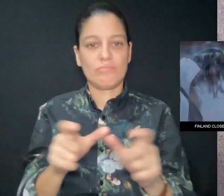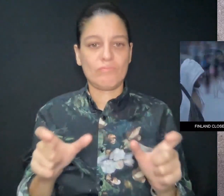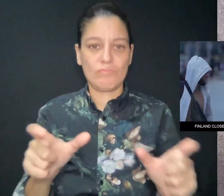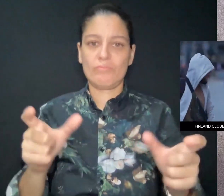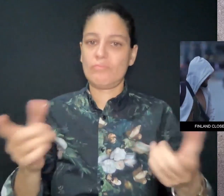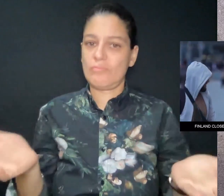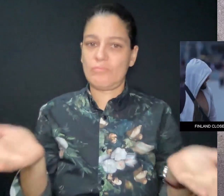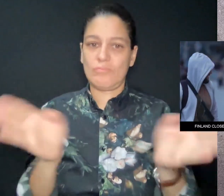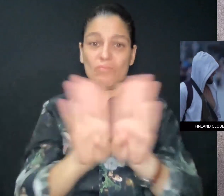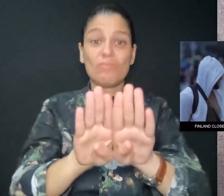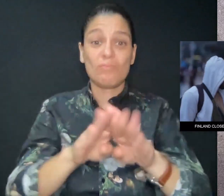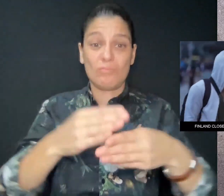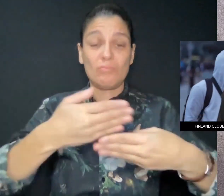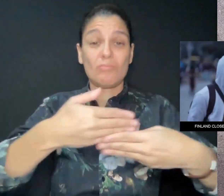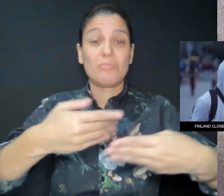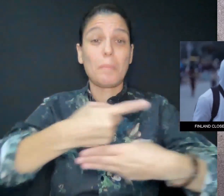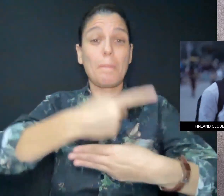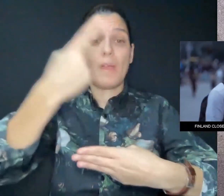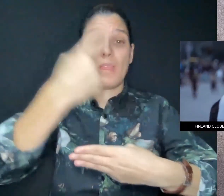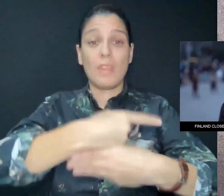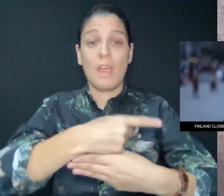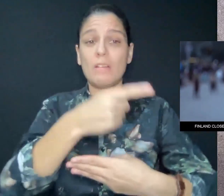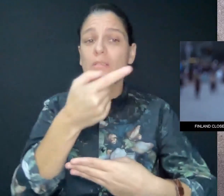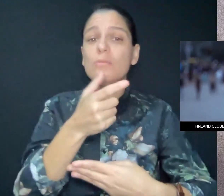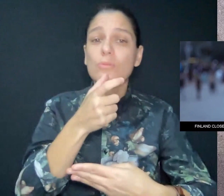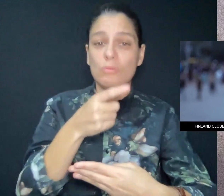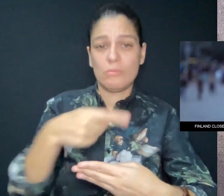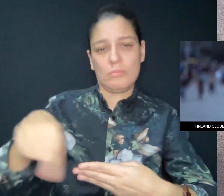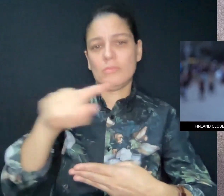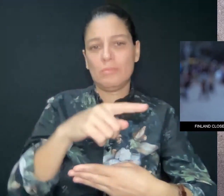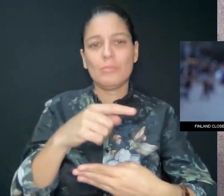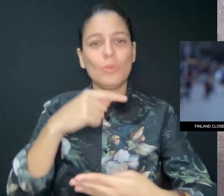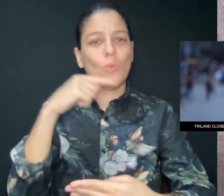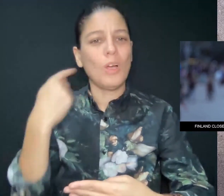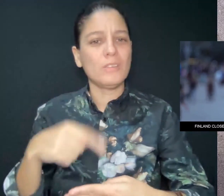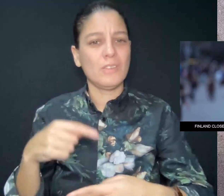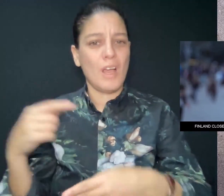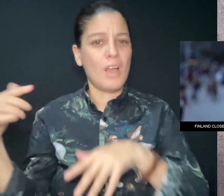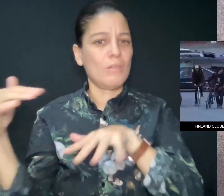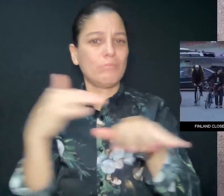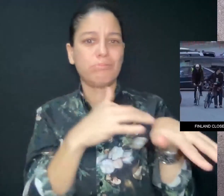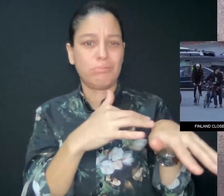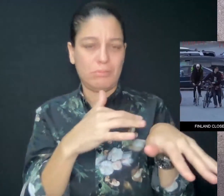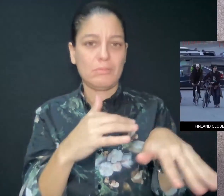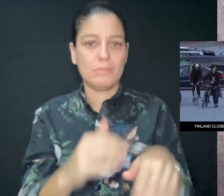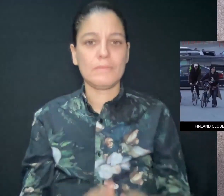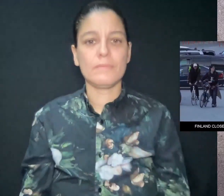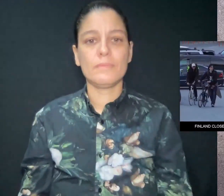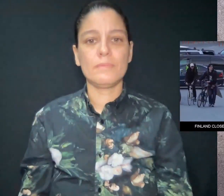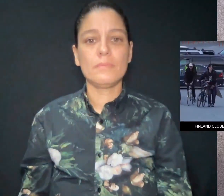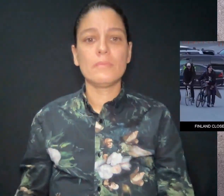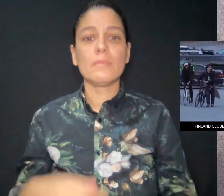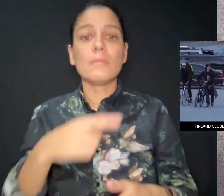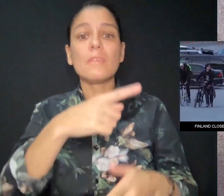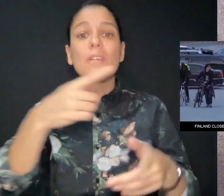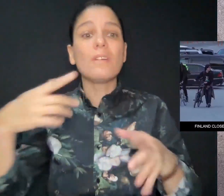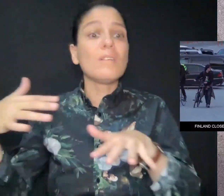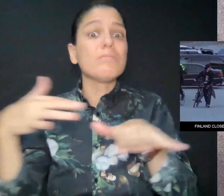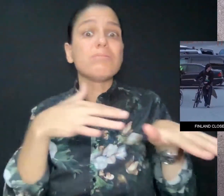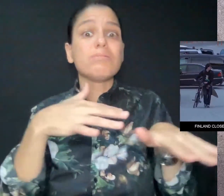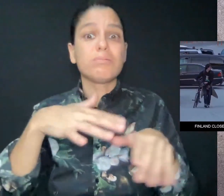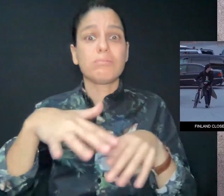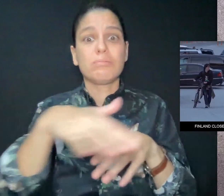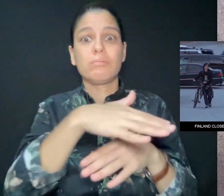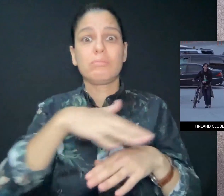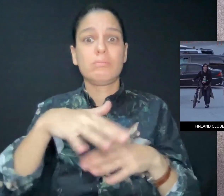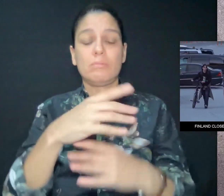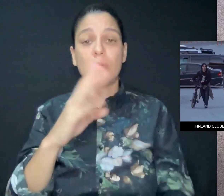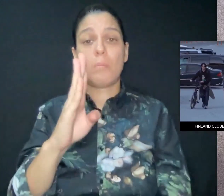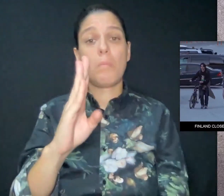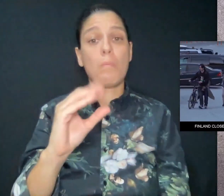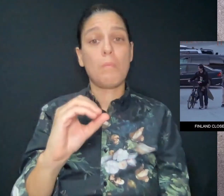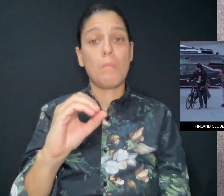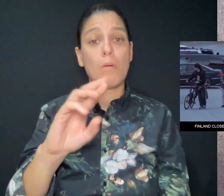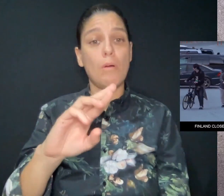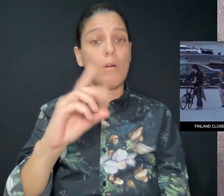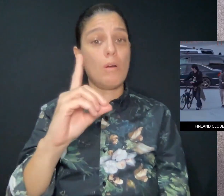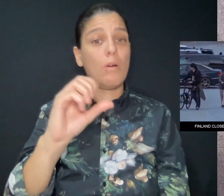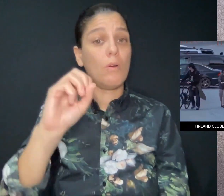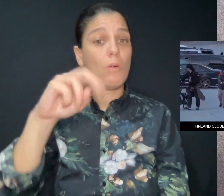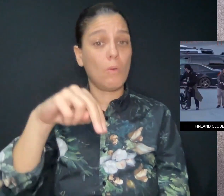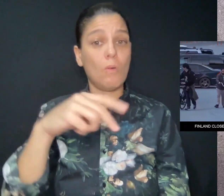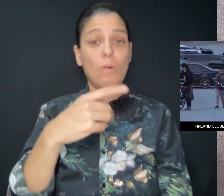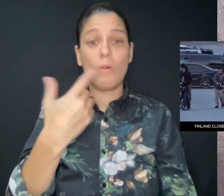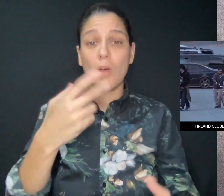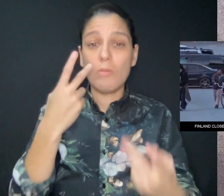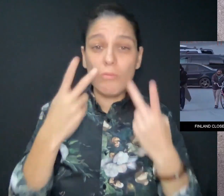closed its borders to Russian tourists border crossings surged after Russian President